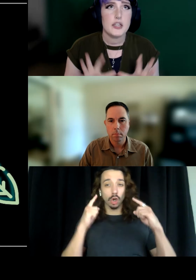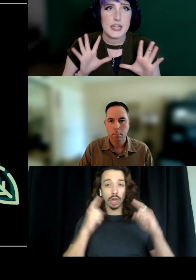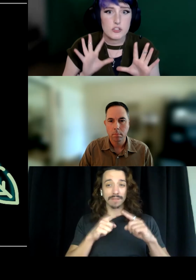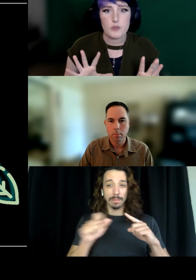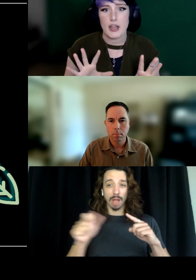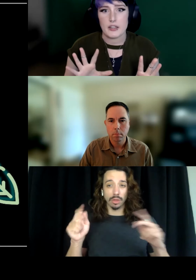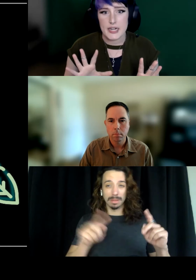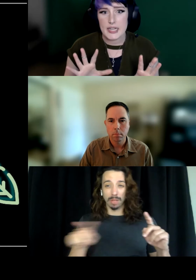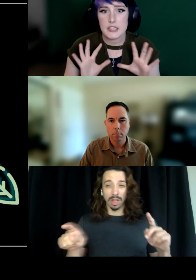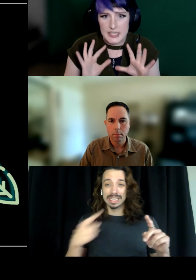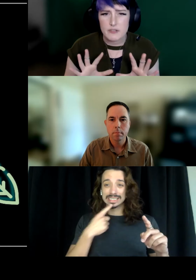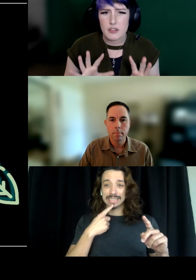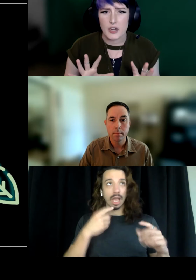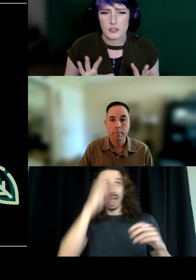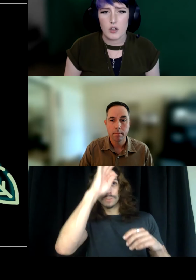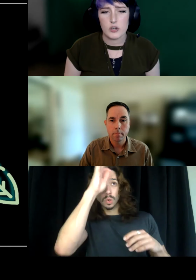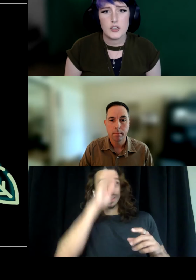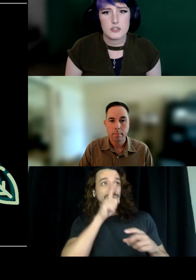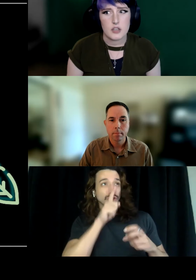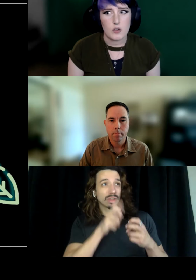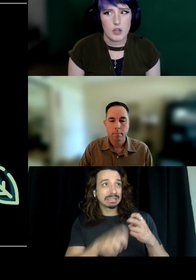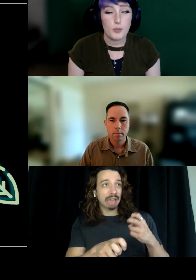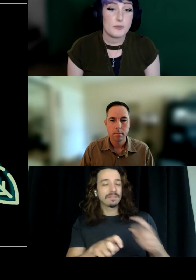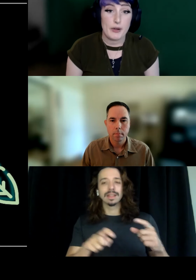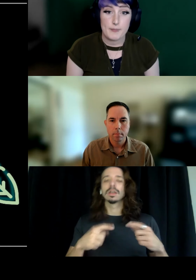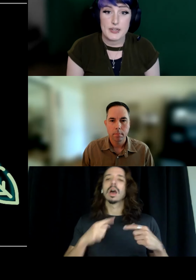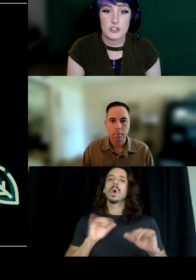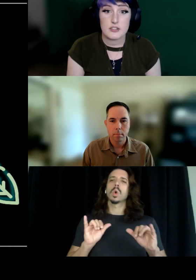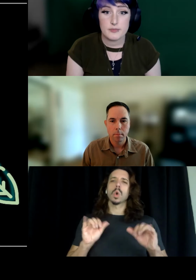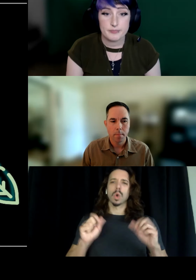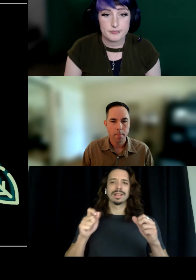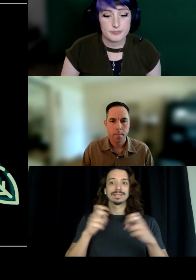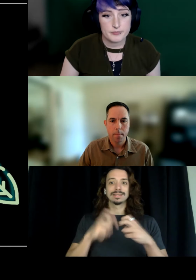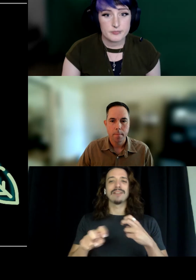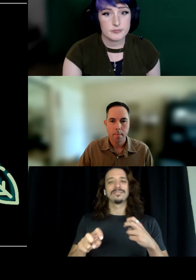is so validating. Like even that alone. So those are my recommendations.